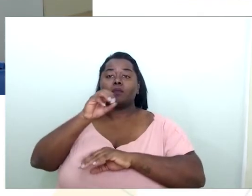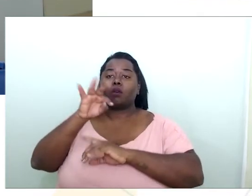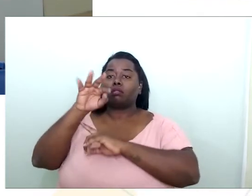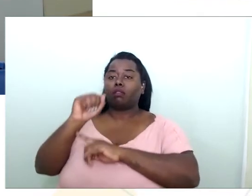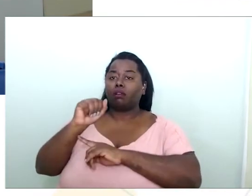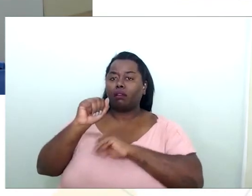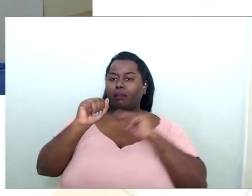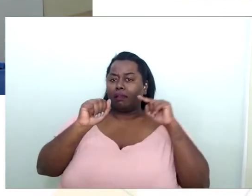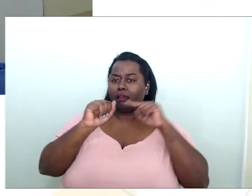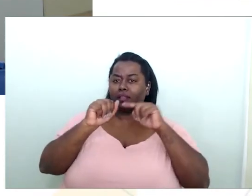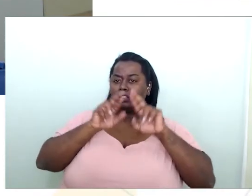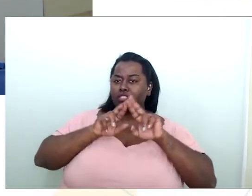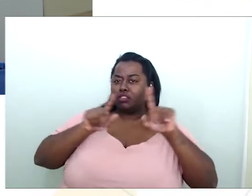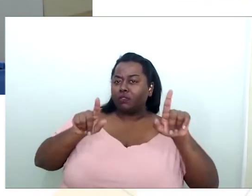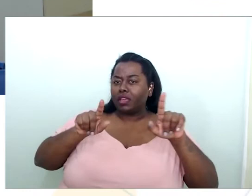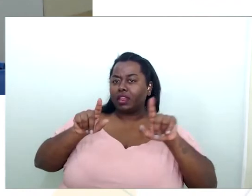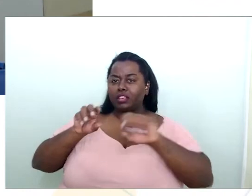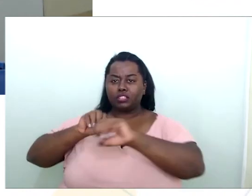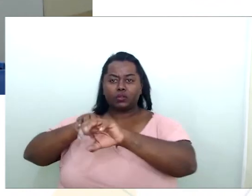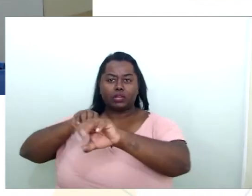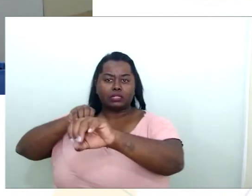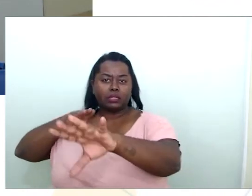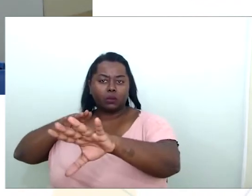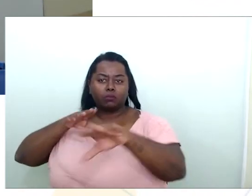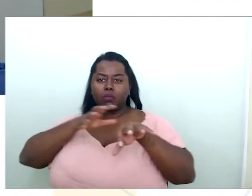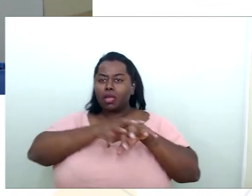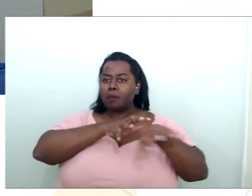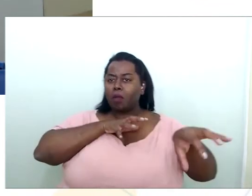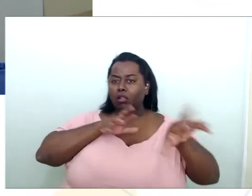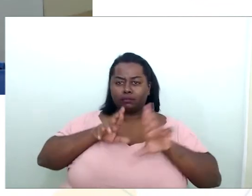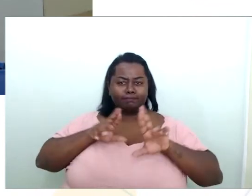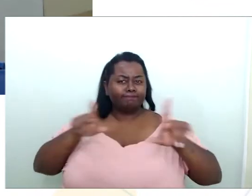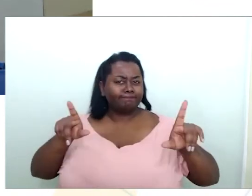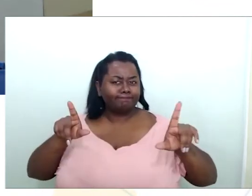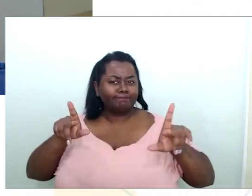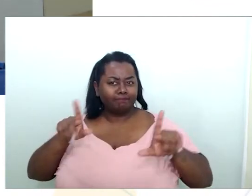any different from distance education is it really